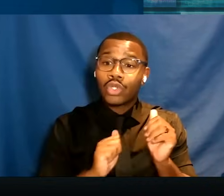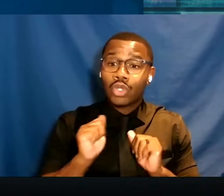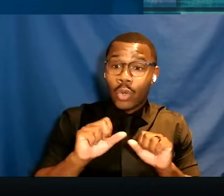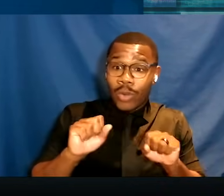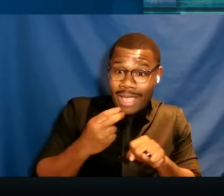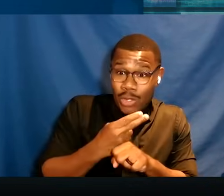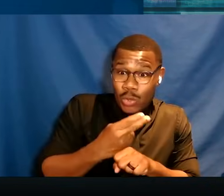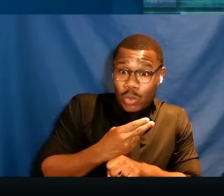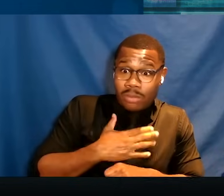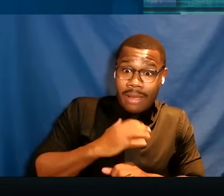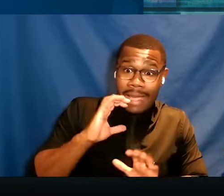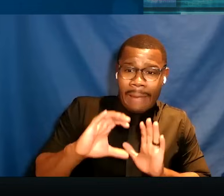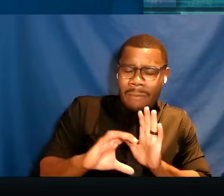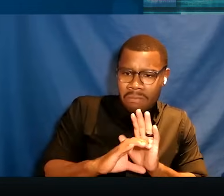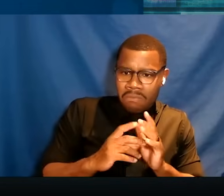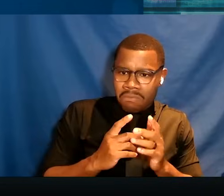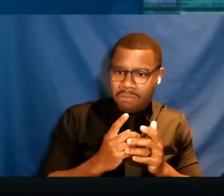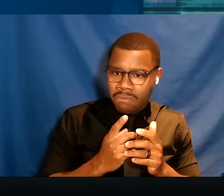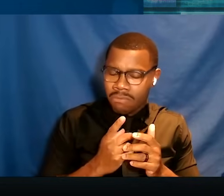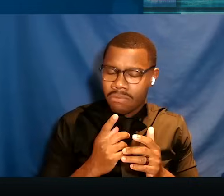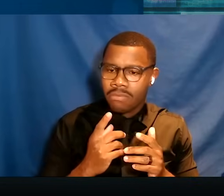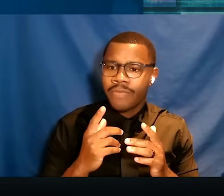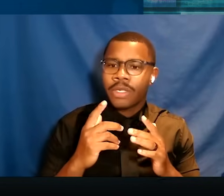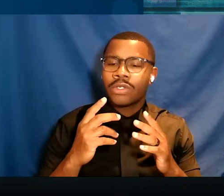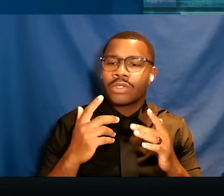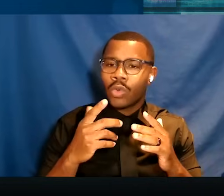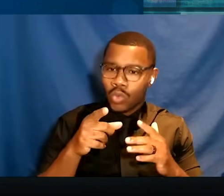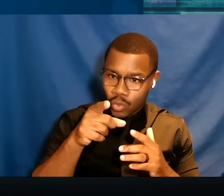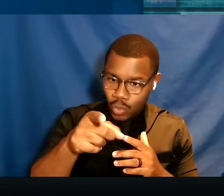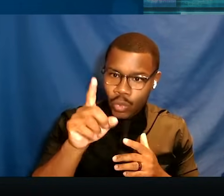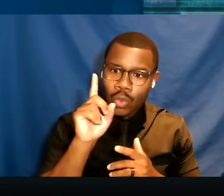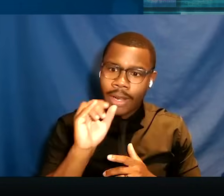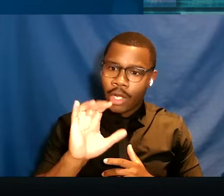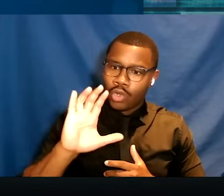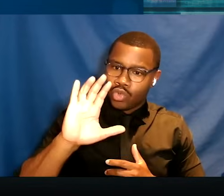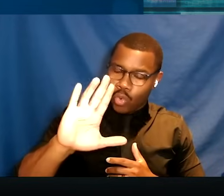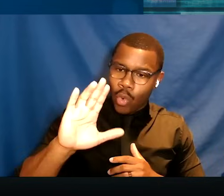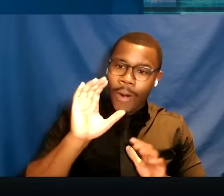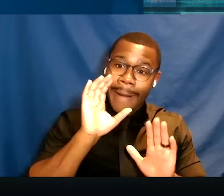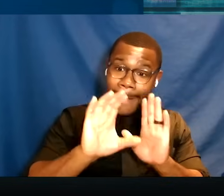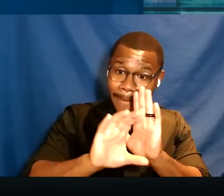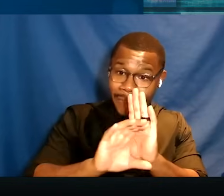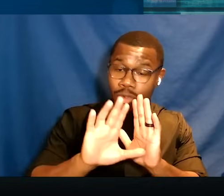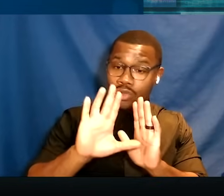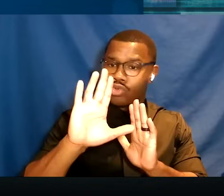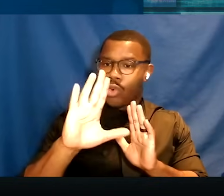over your own image and voice and sets the framework in place that is going to obligate